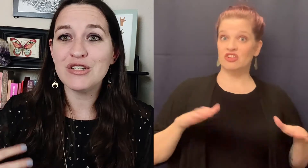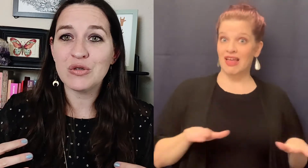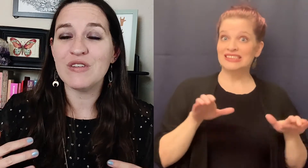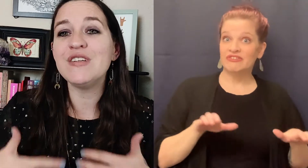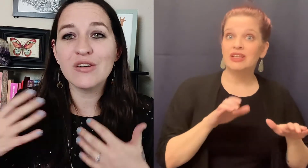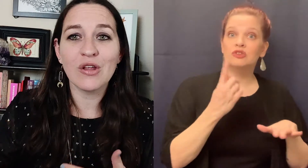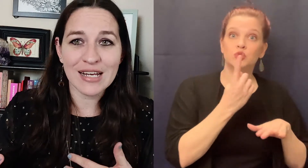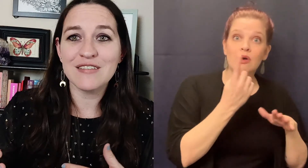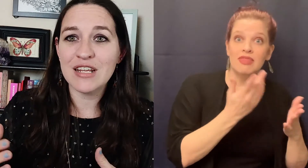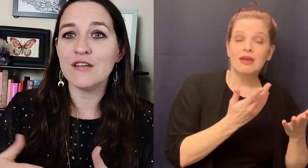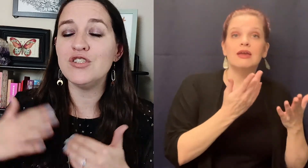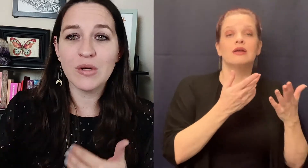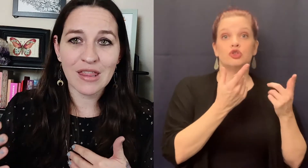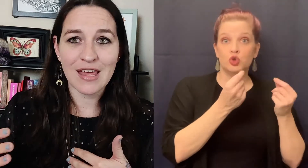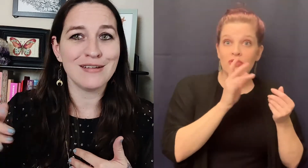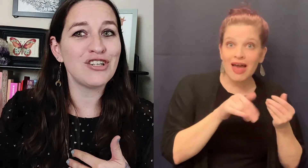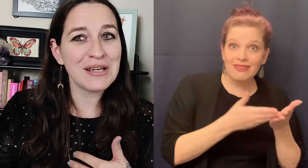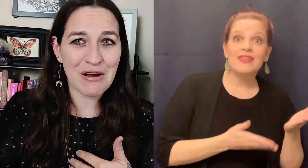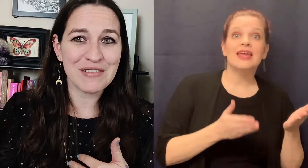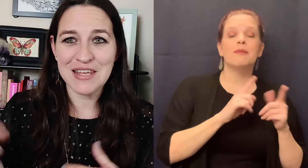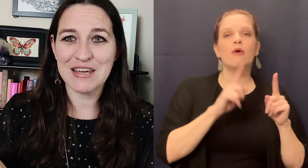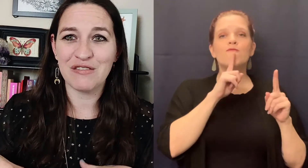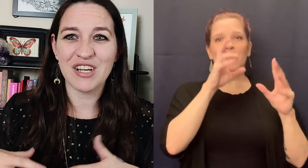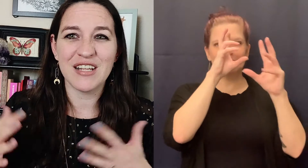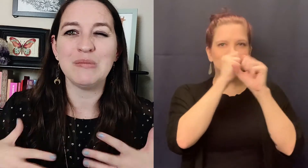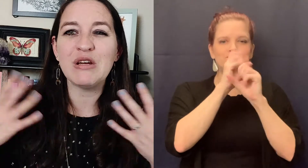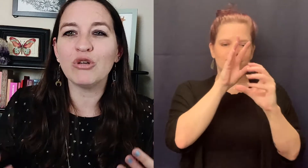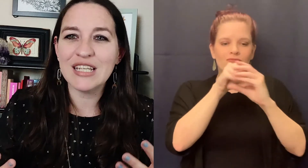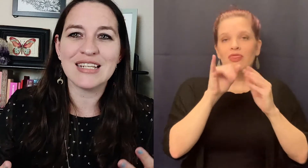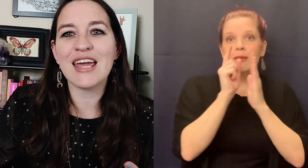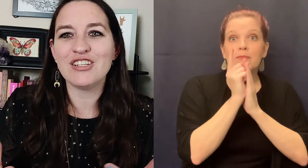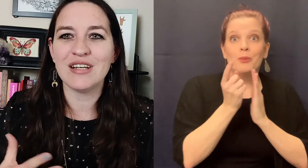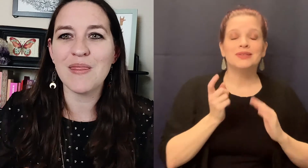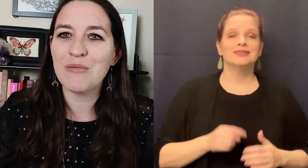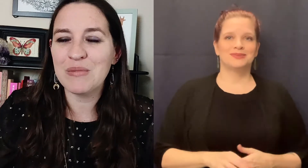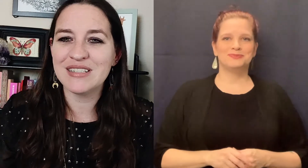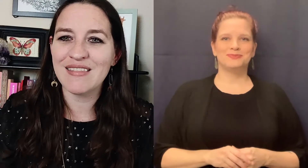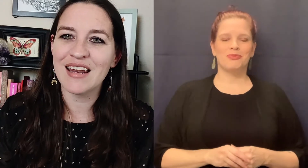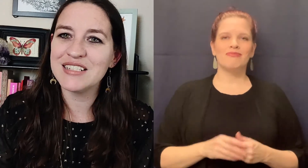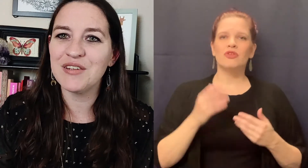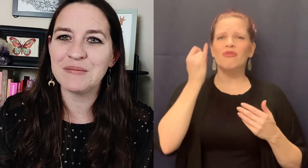into the physical activity of doing a thing, checking off the thing that you've done and then being really engaged in the moment in that activity.